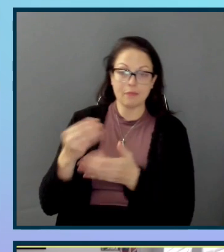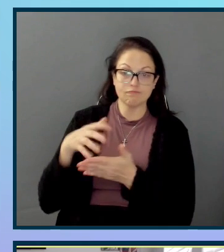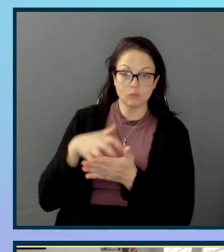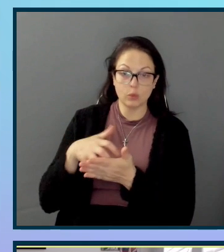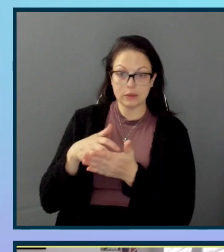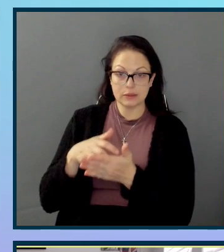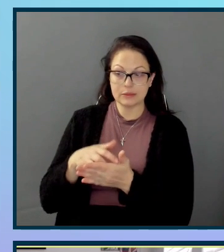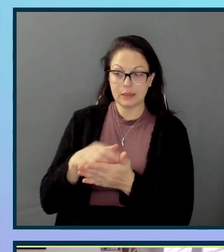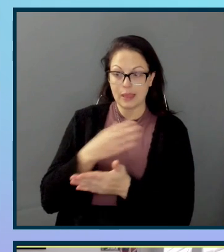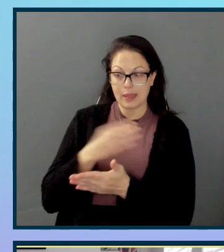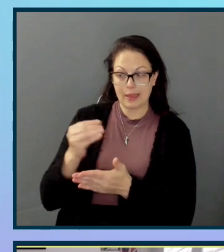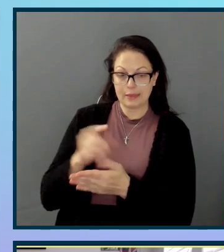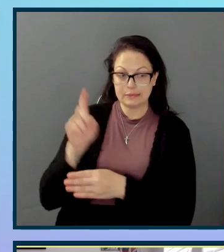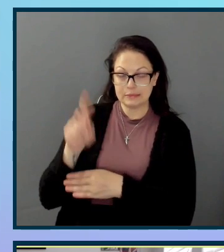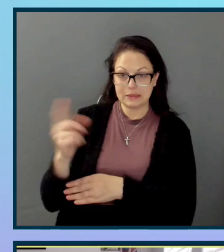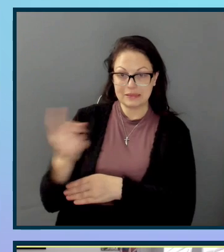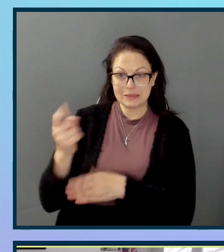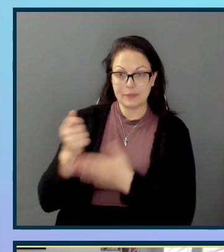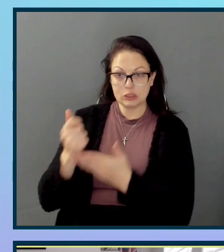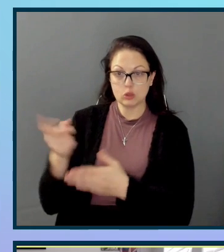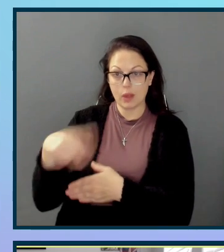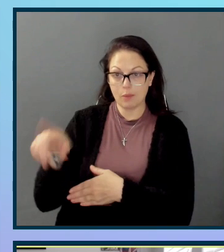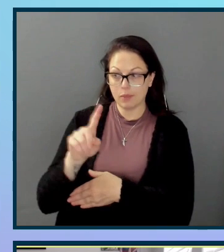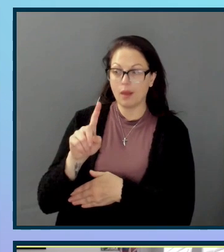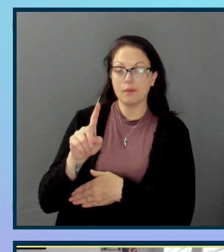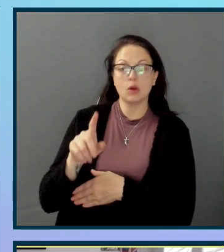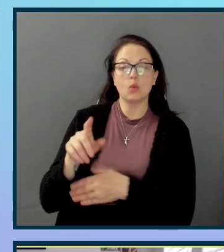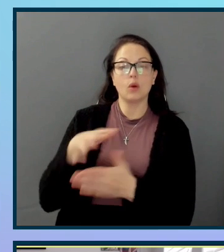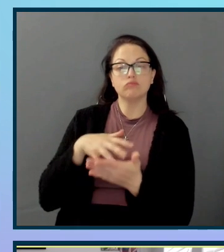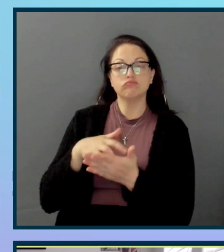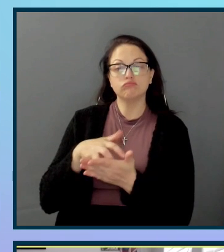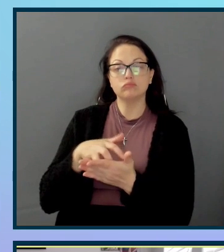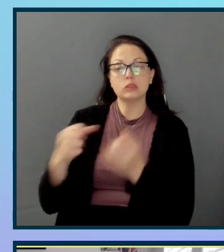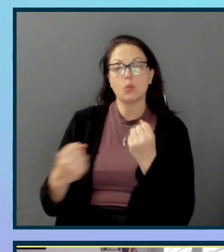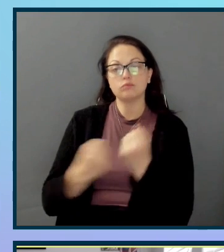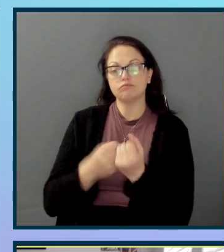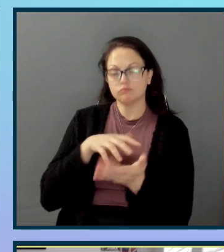and really need something to help them where they have weaknesses so that they can get through